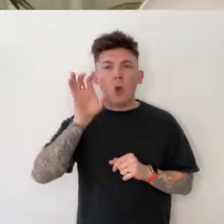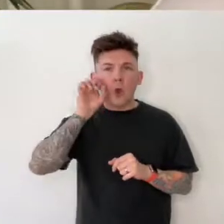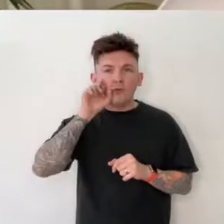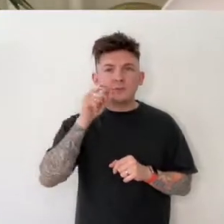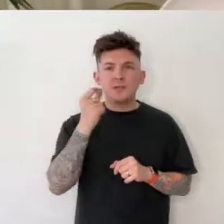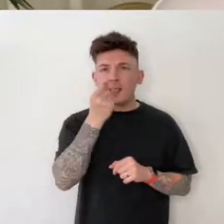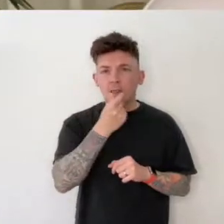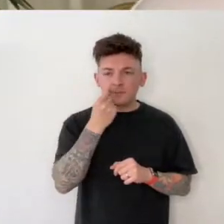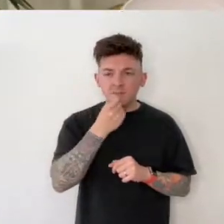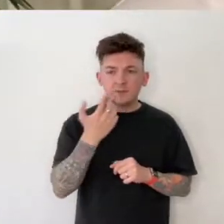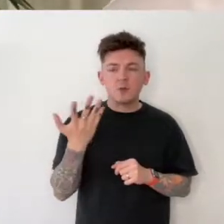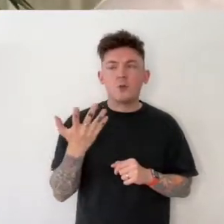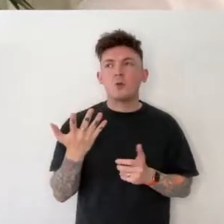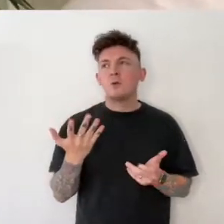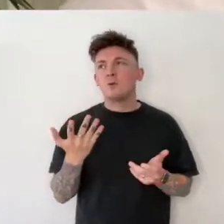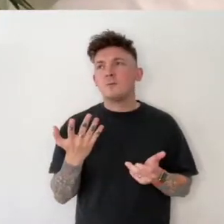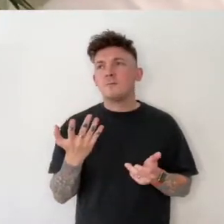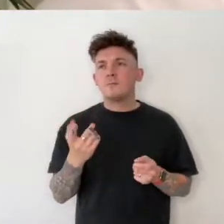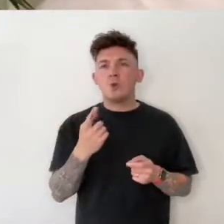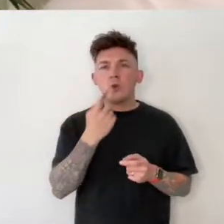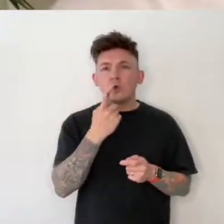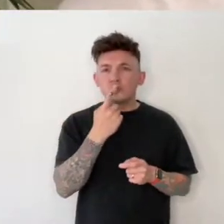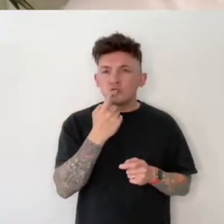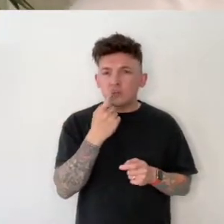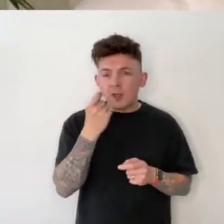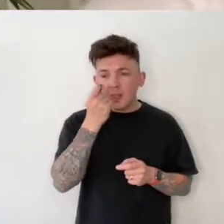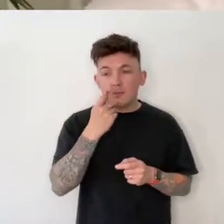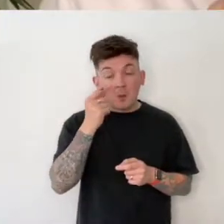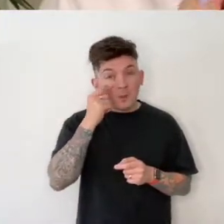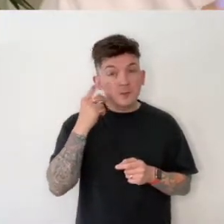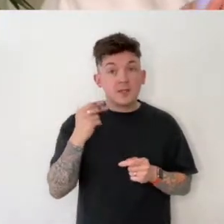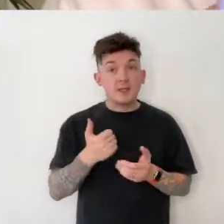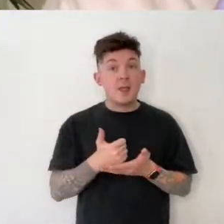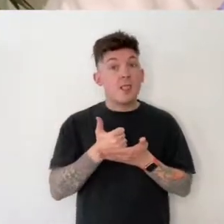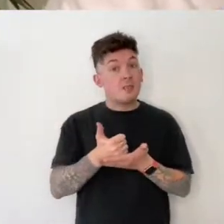even a sort of a slightly reddish orange works best. i think since we are on the subject